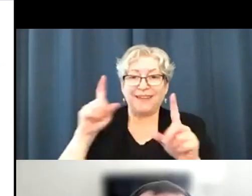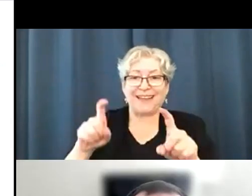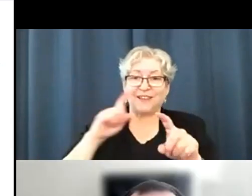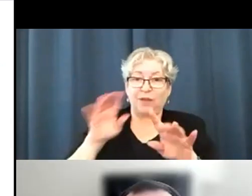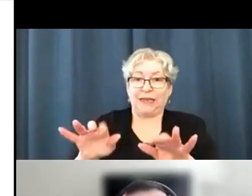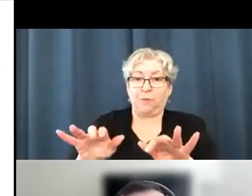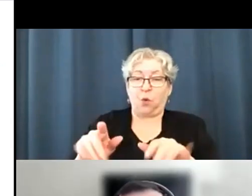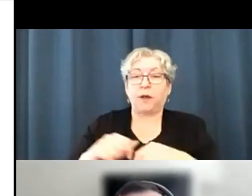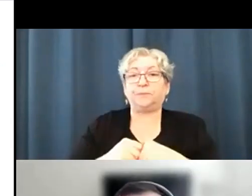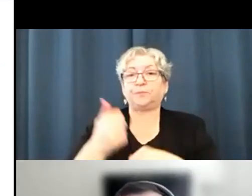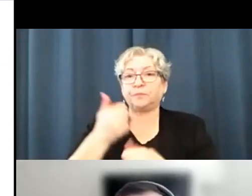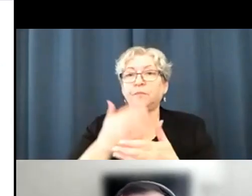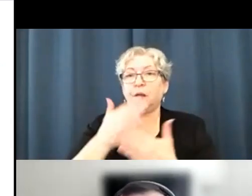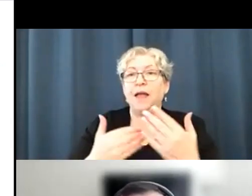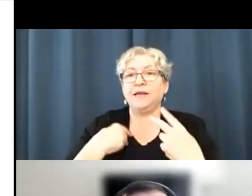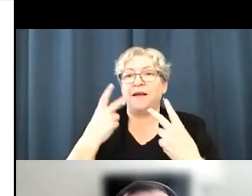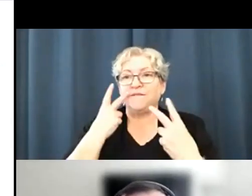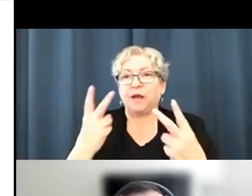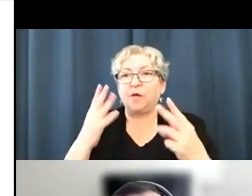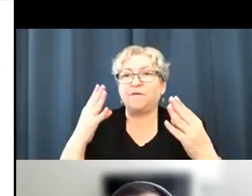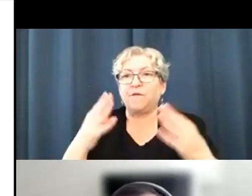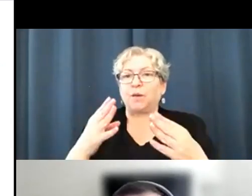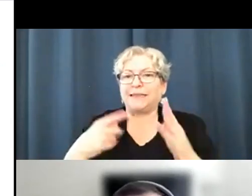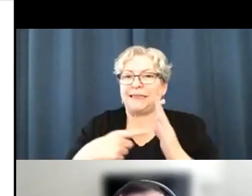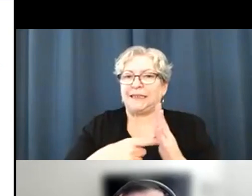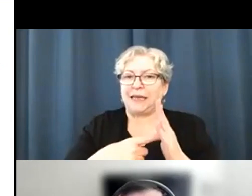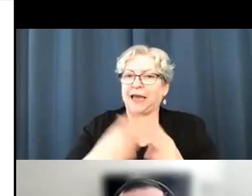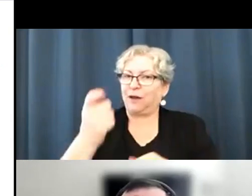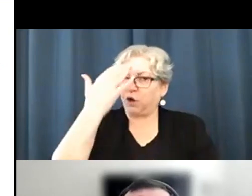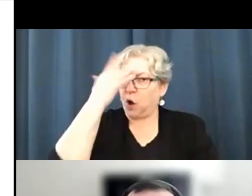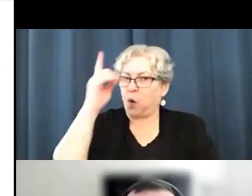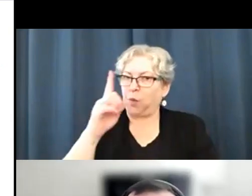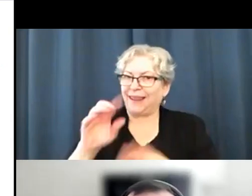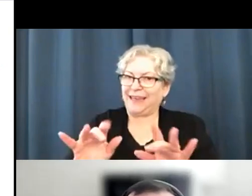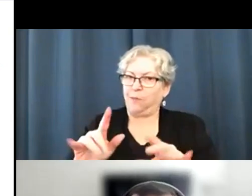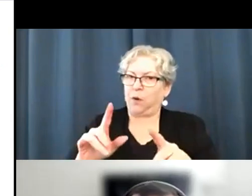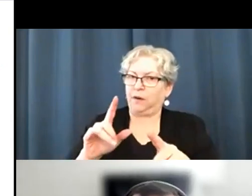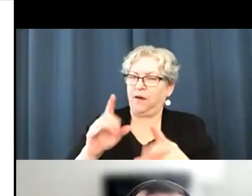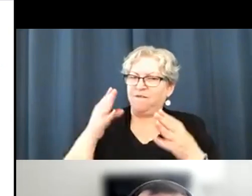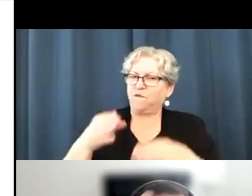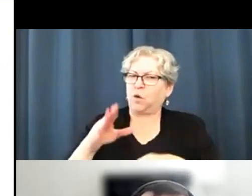Every element has a visible focus indicator. So, you have to know where your keyboard focus is. And sometimes, elements don't have